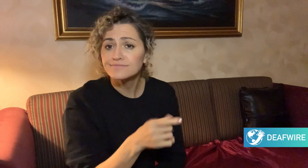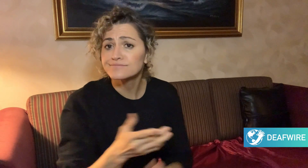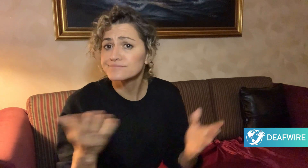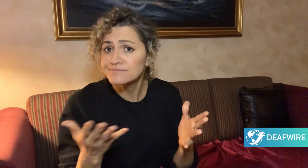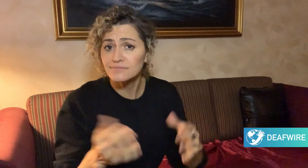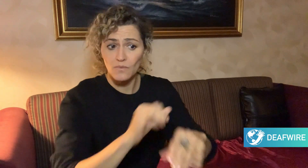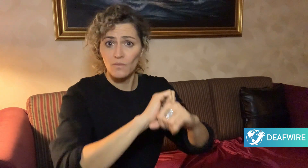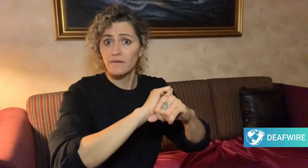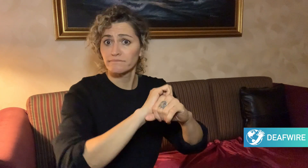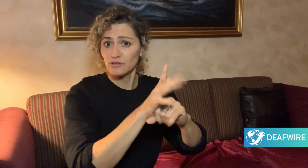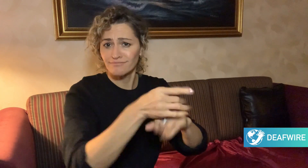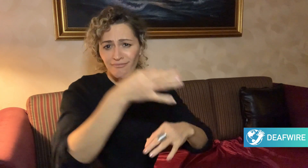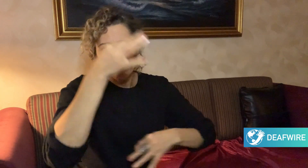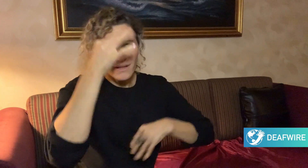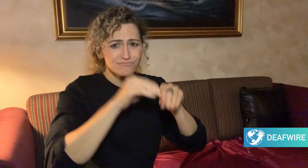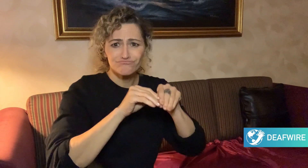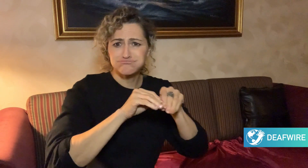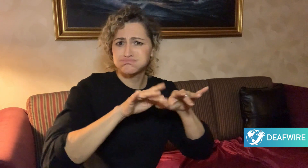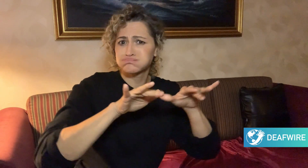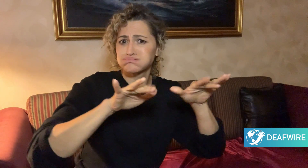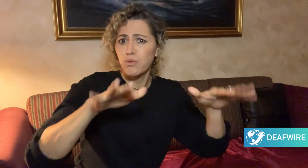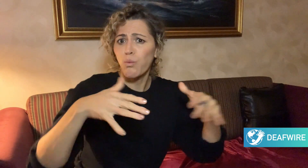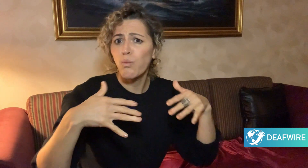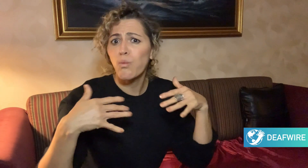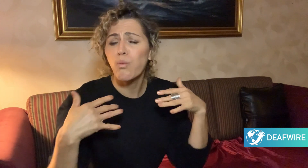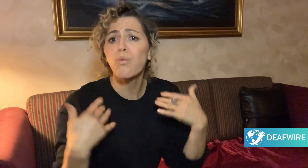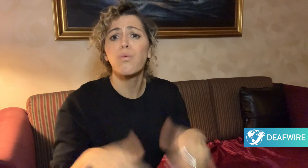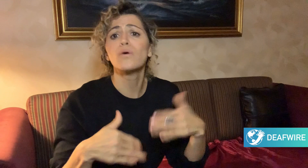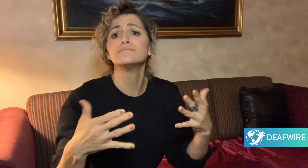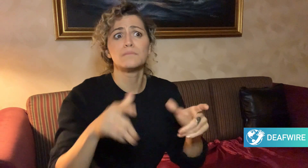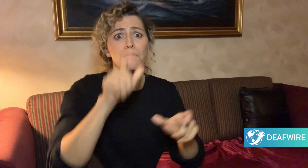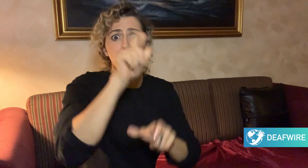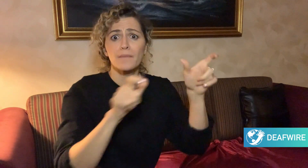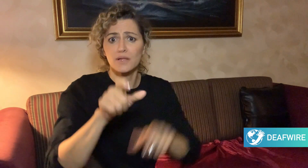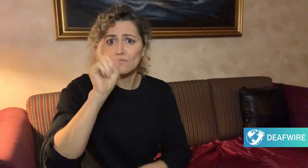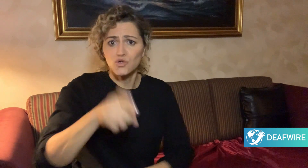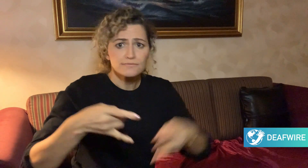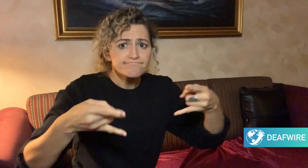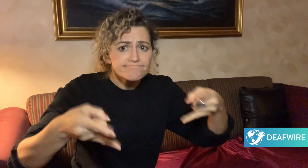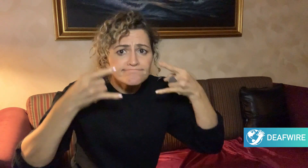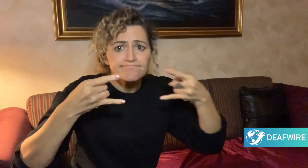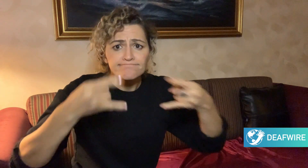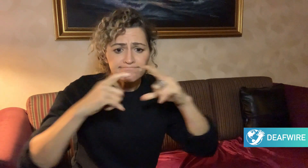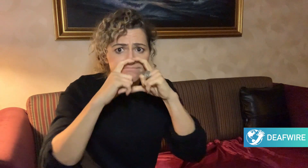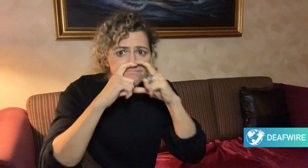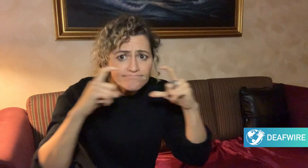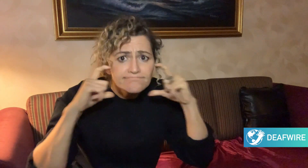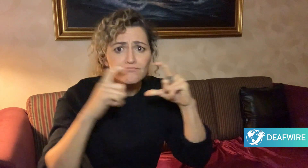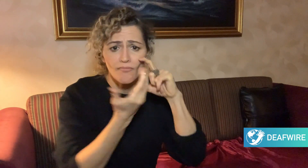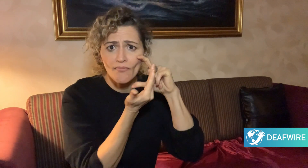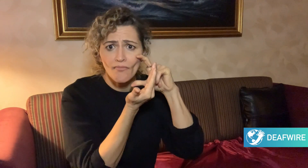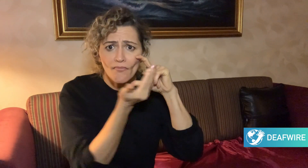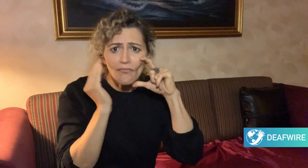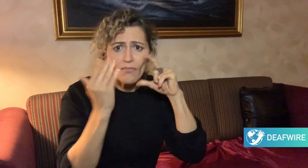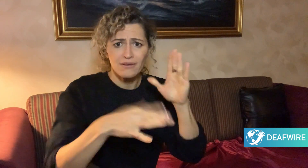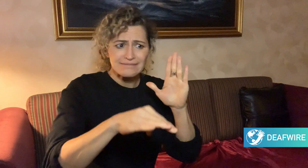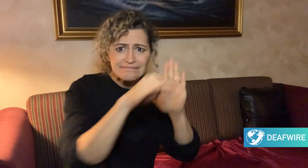Since the COVID-19 pandemic has caused face mask requirements,